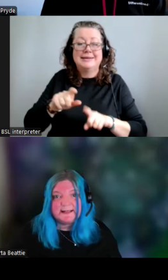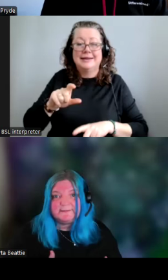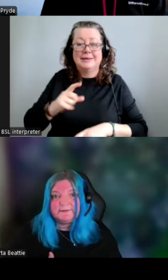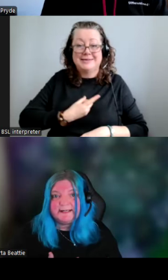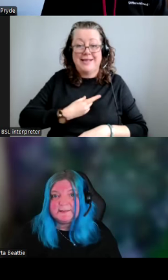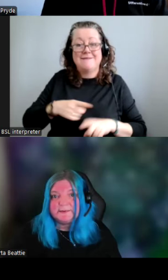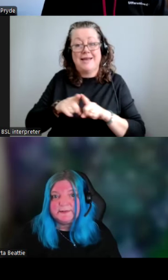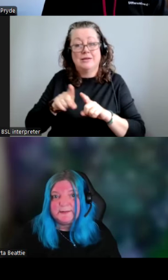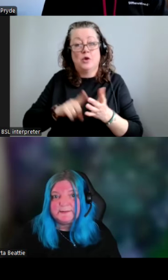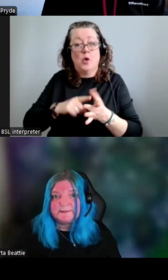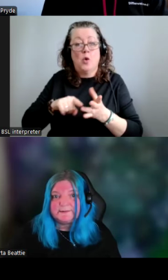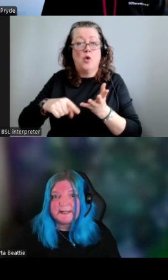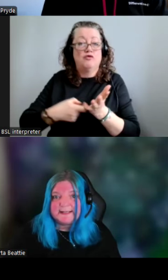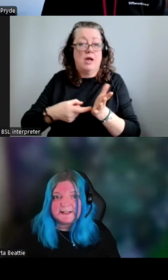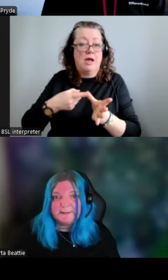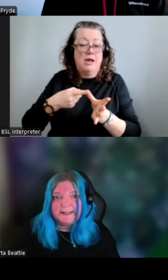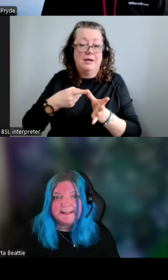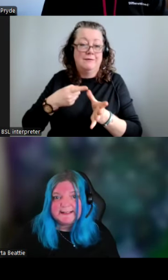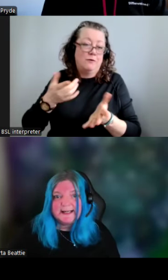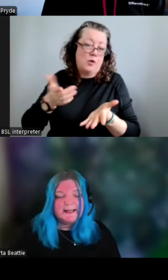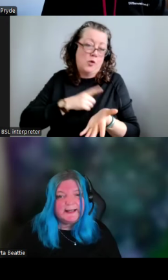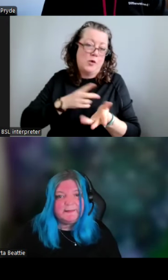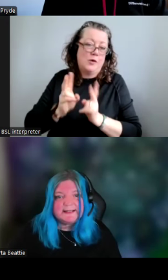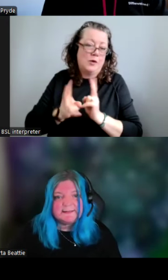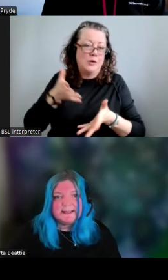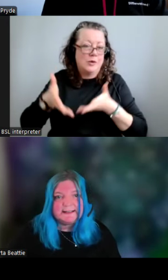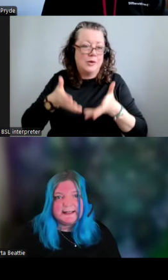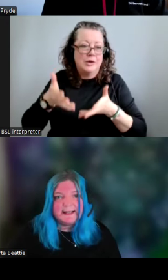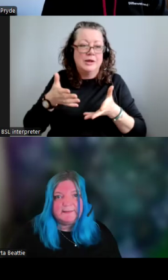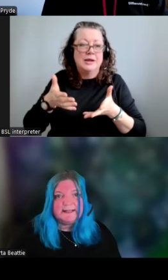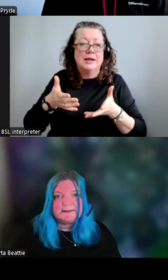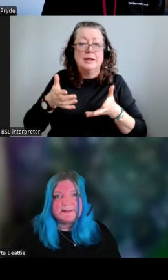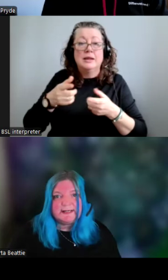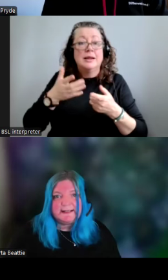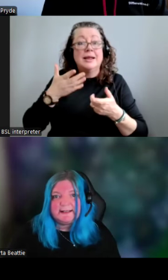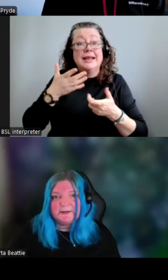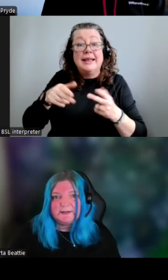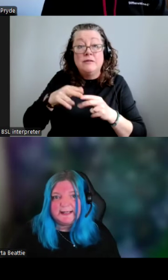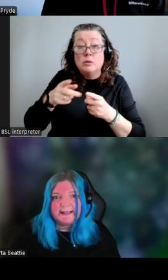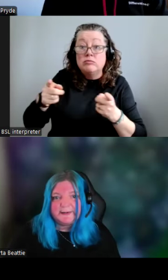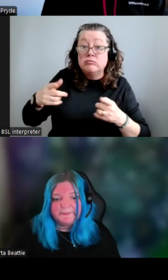For any support that you would want from our tech champions, there's links on the screen that you can look at now.